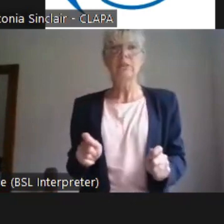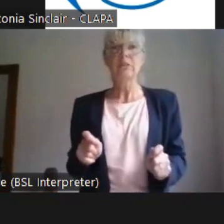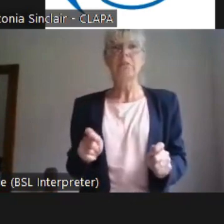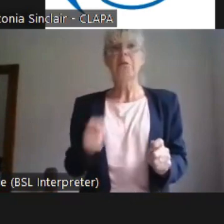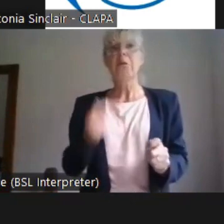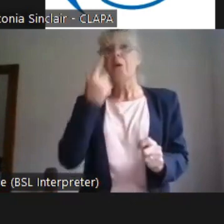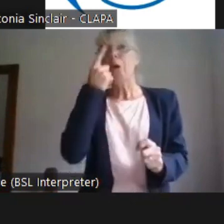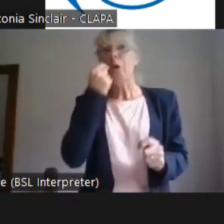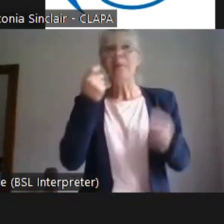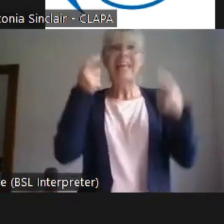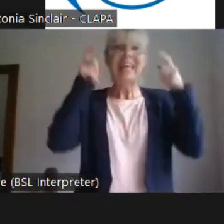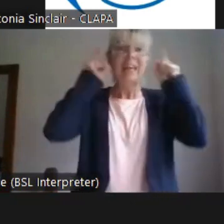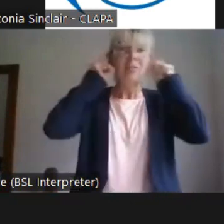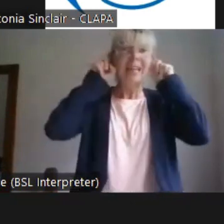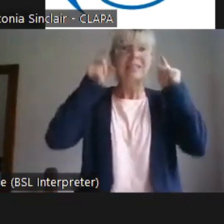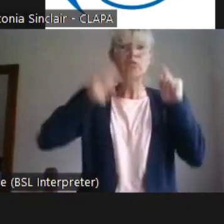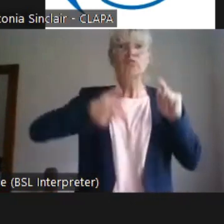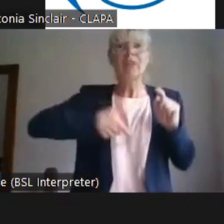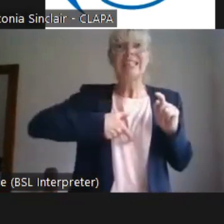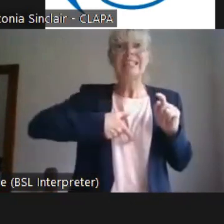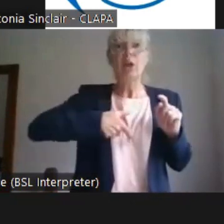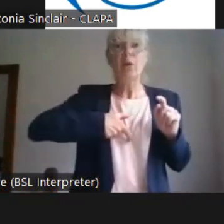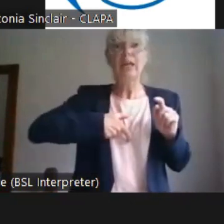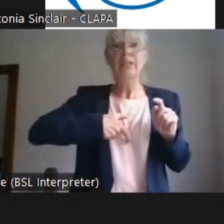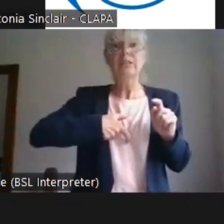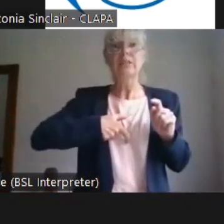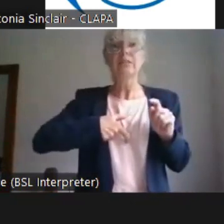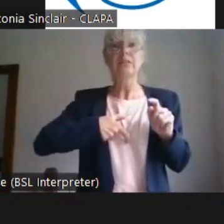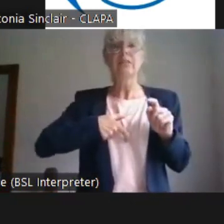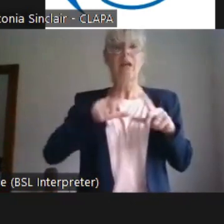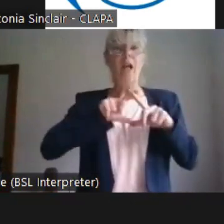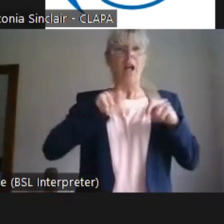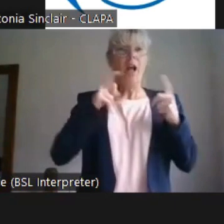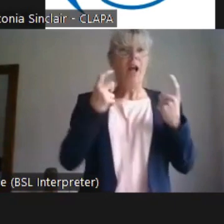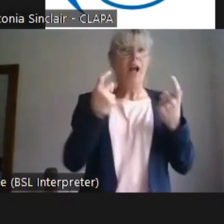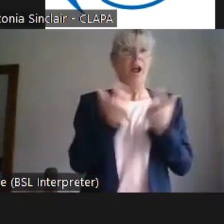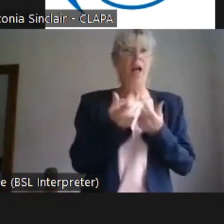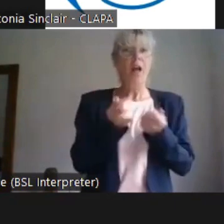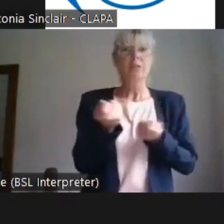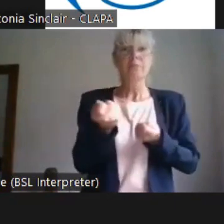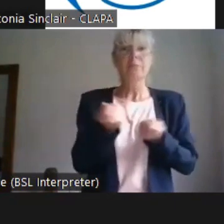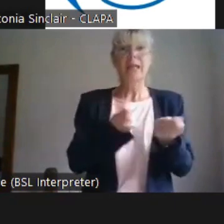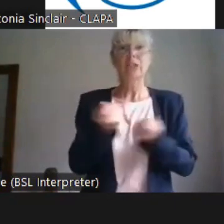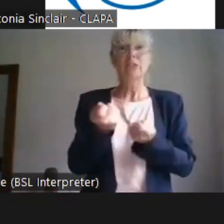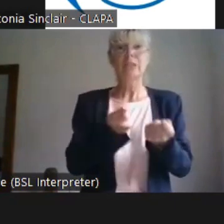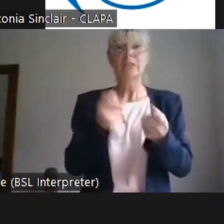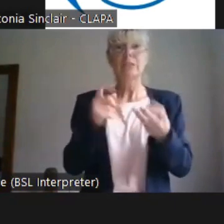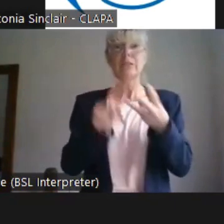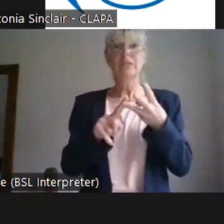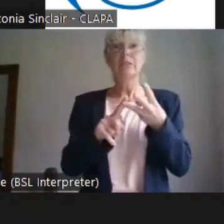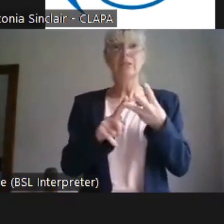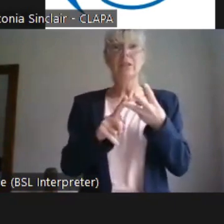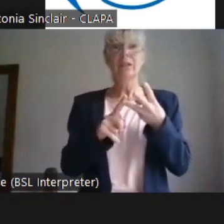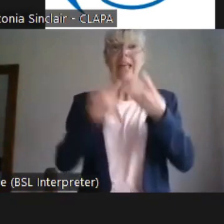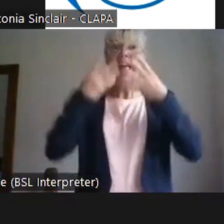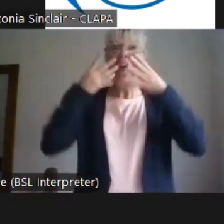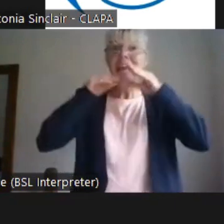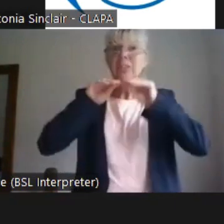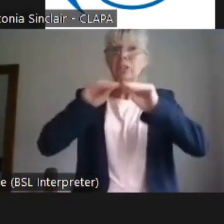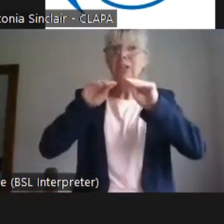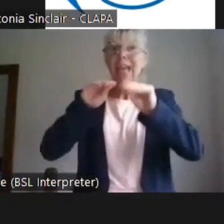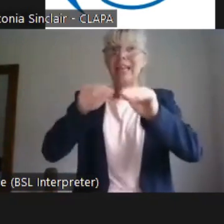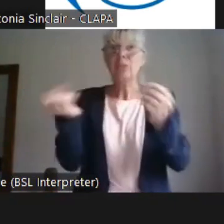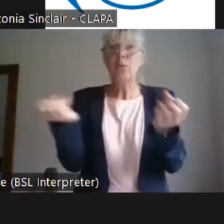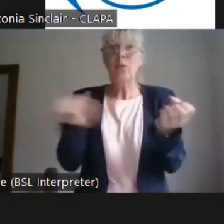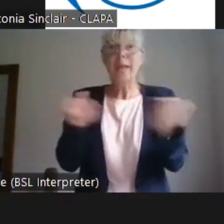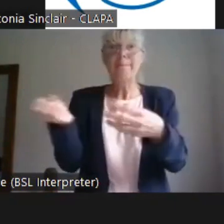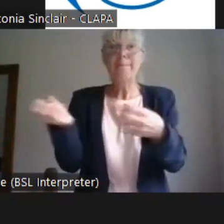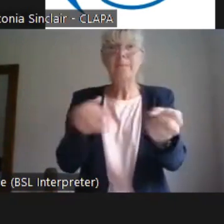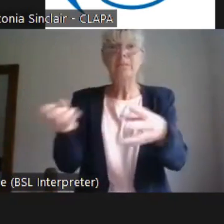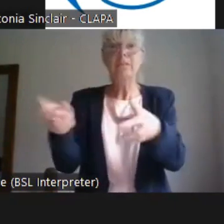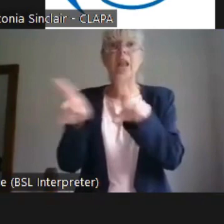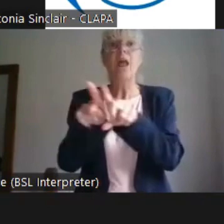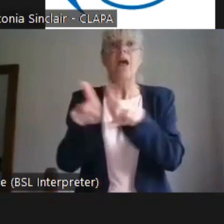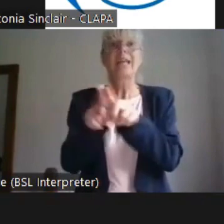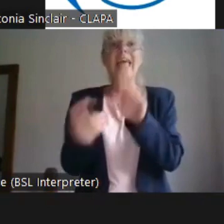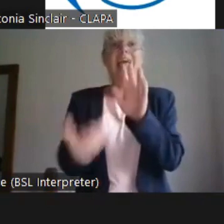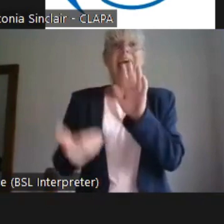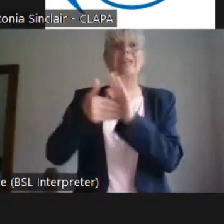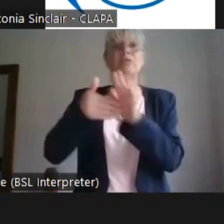radio age um the classroom management educational input for example extra time an exam taking the